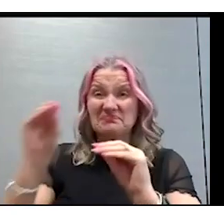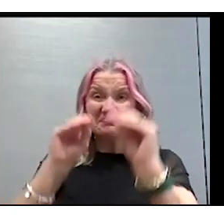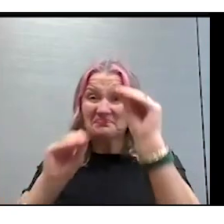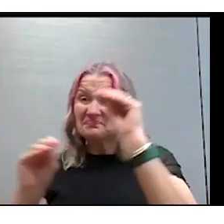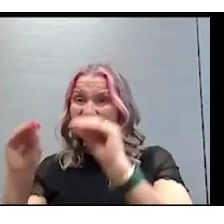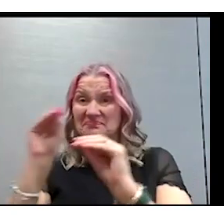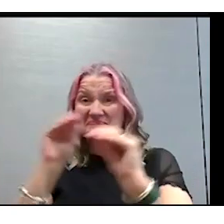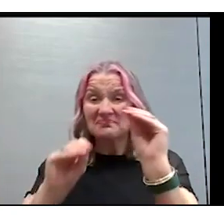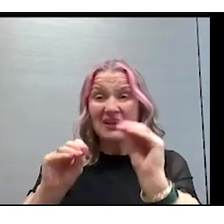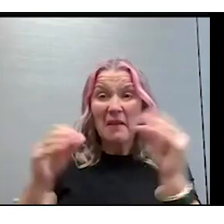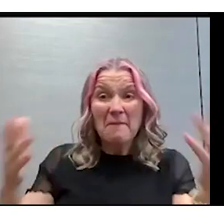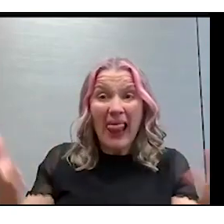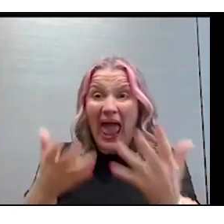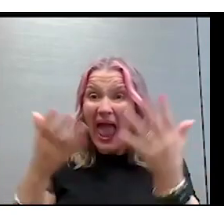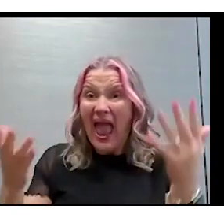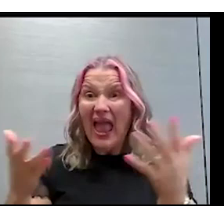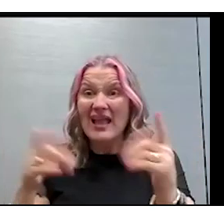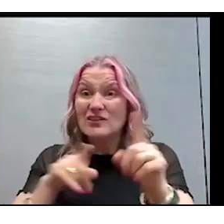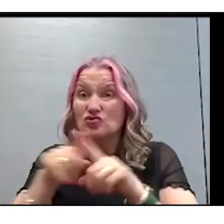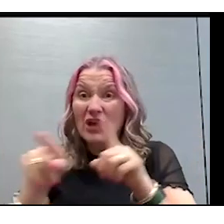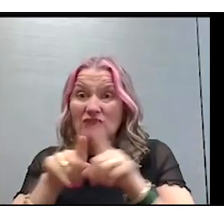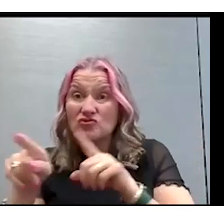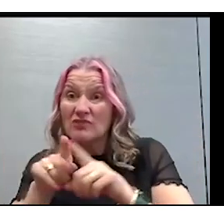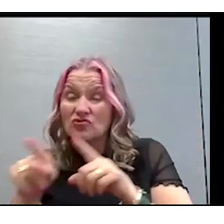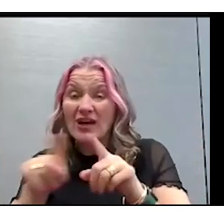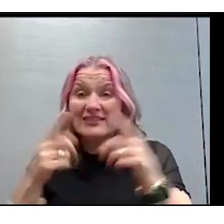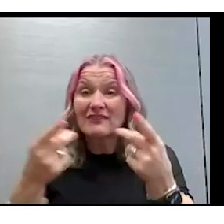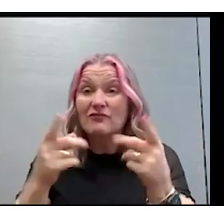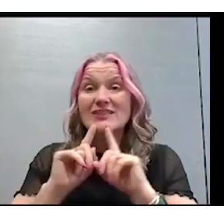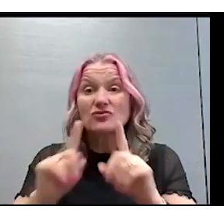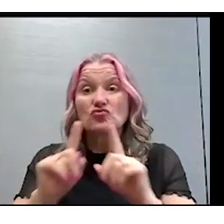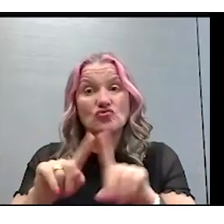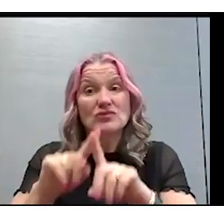Try different instructions in different formats and see what works